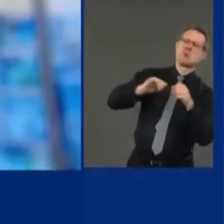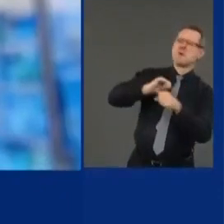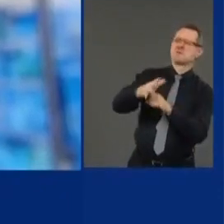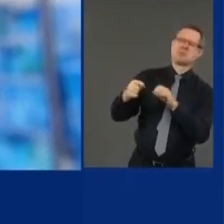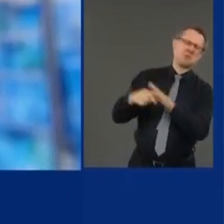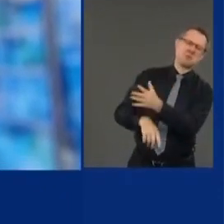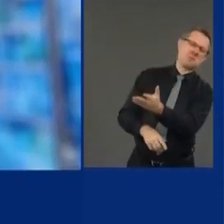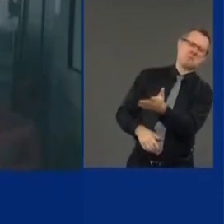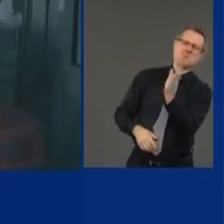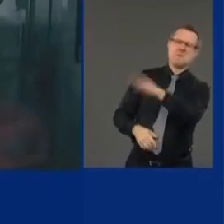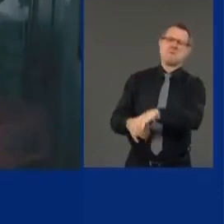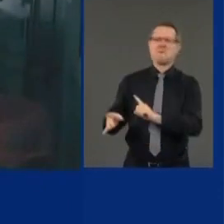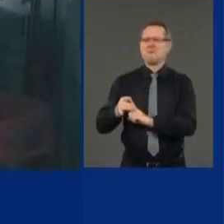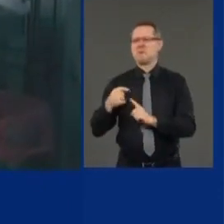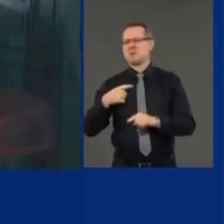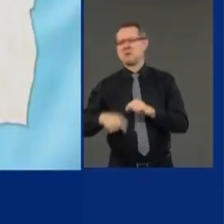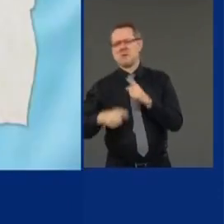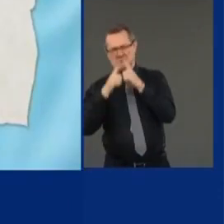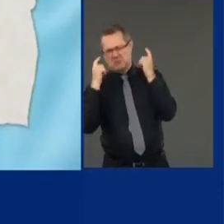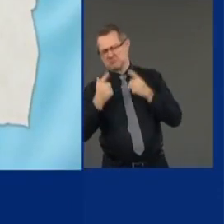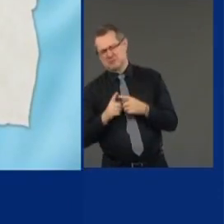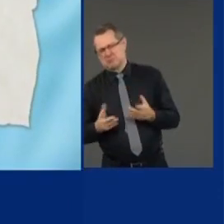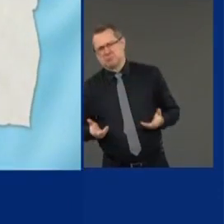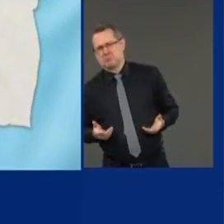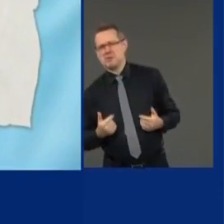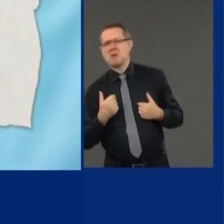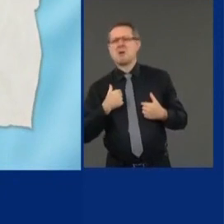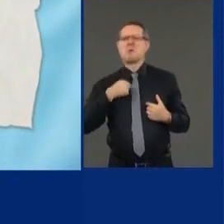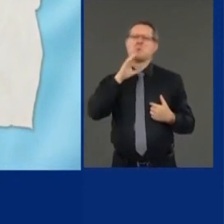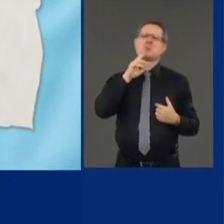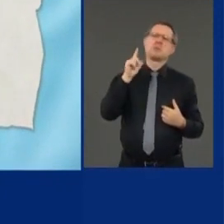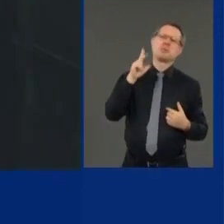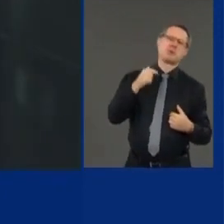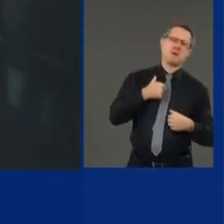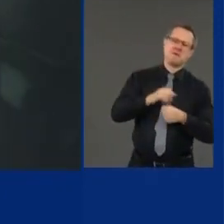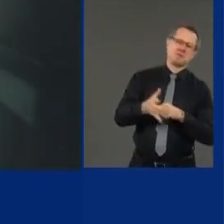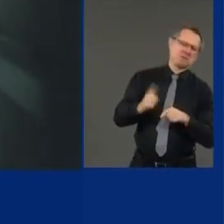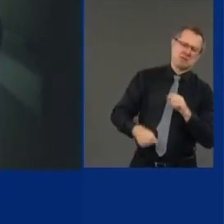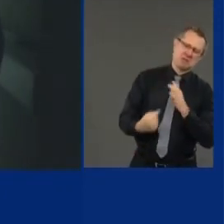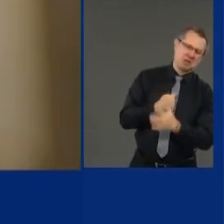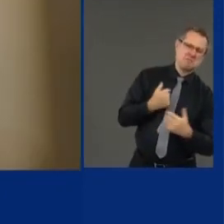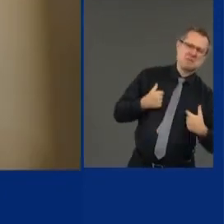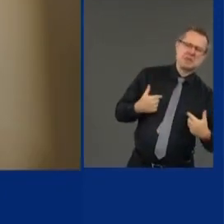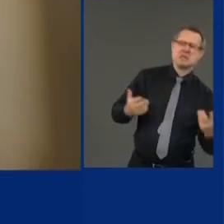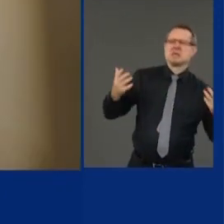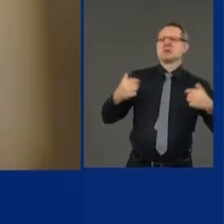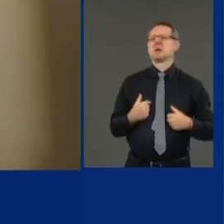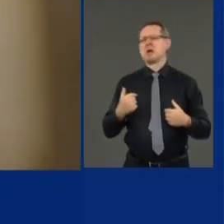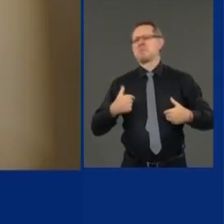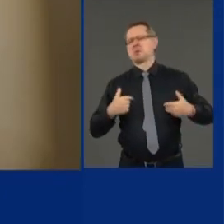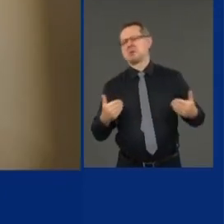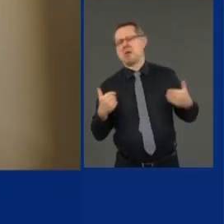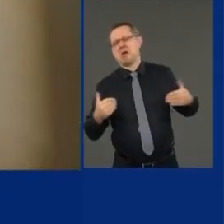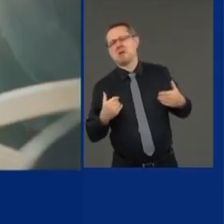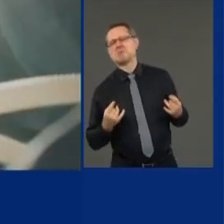IT'S BEEN A LONG WEEK. COVID WON'T KILL ME. I NEED TO BE OUTSIDE. COVID WON'T KILL ME.